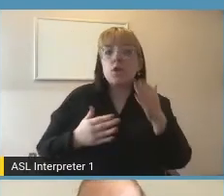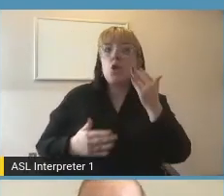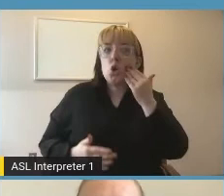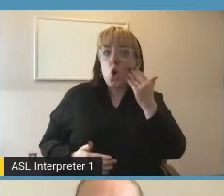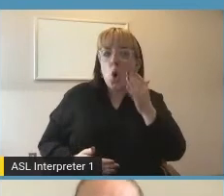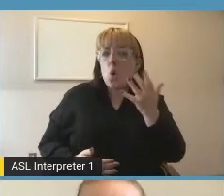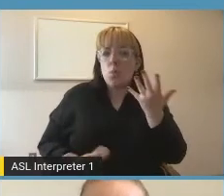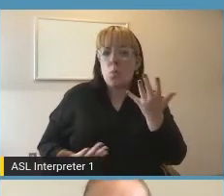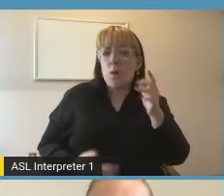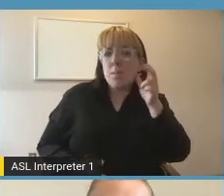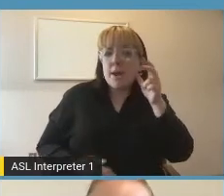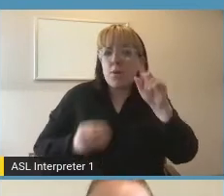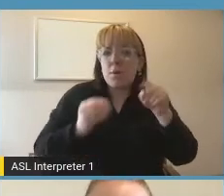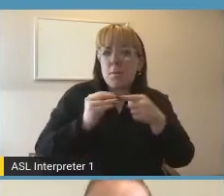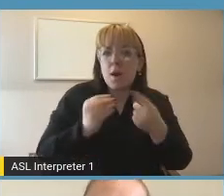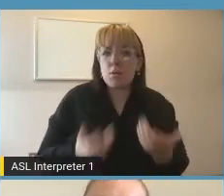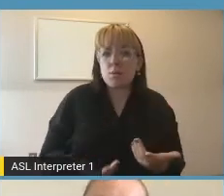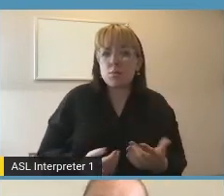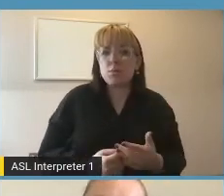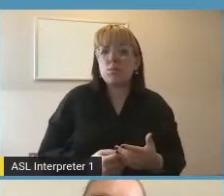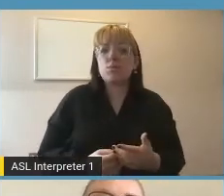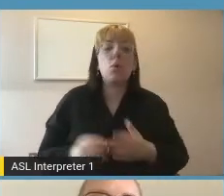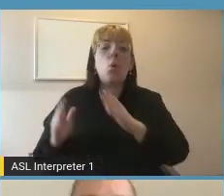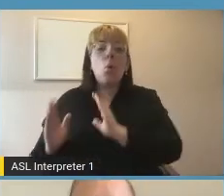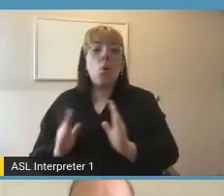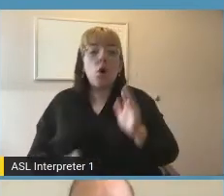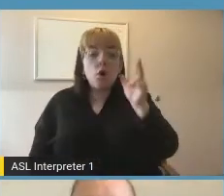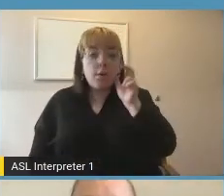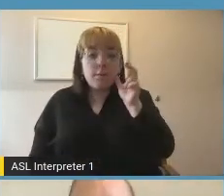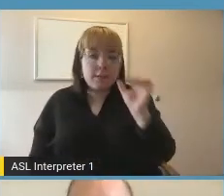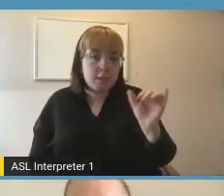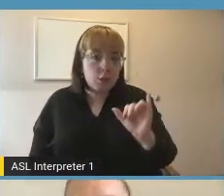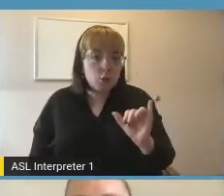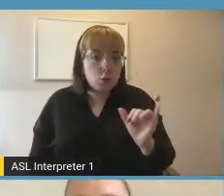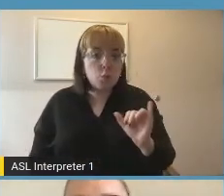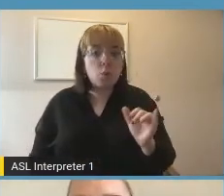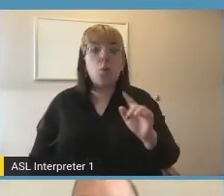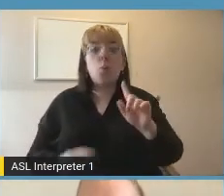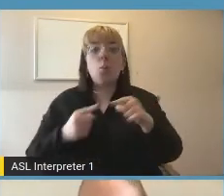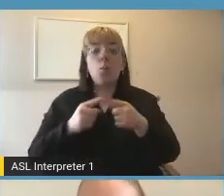Just thinking about order of listening. When you're editing it can be really easy to get